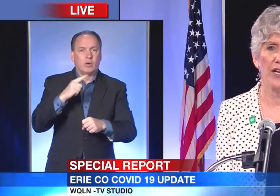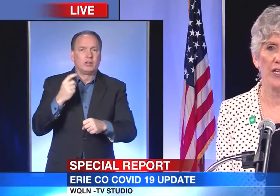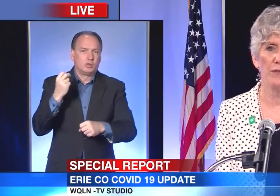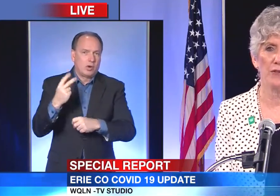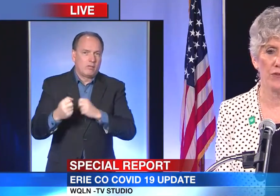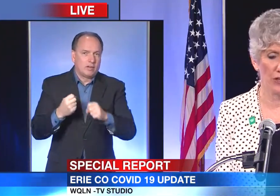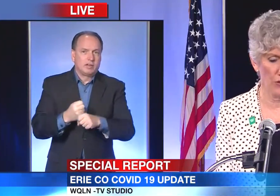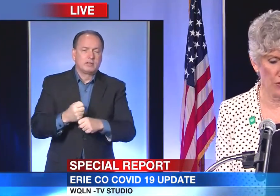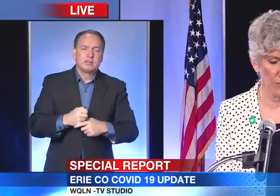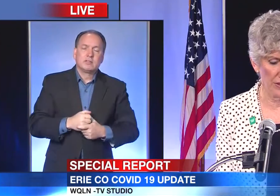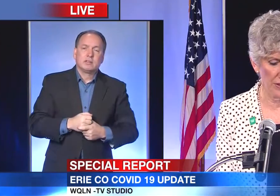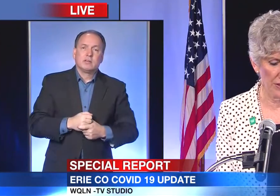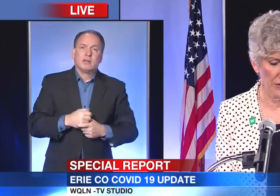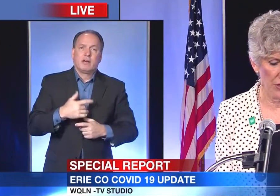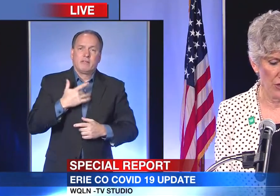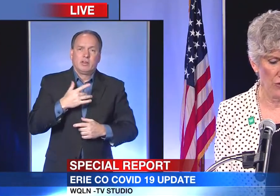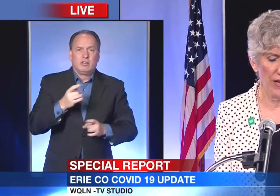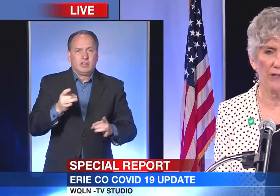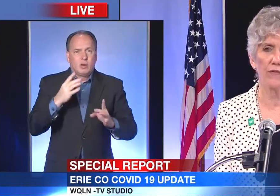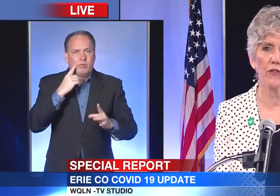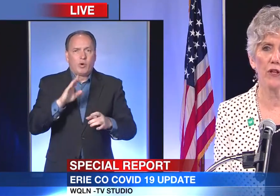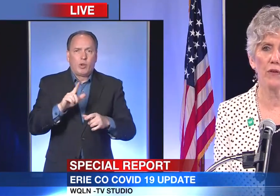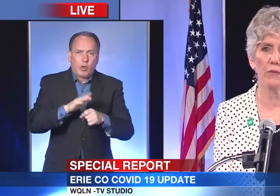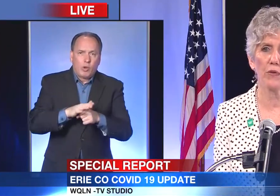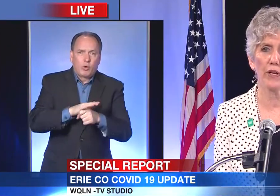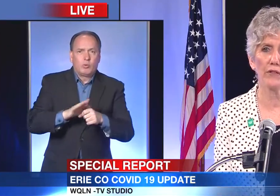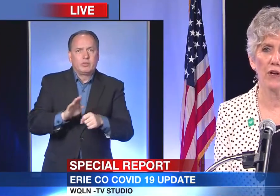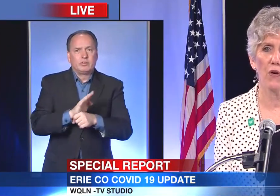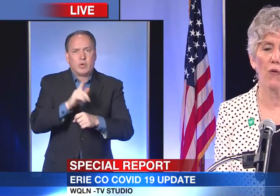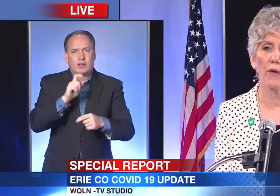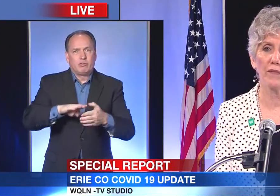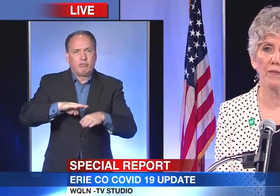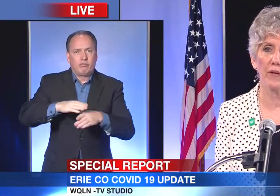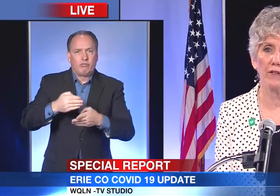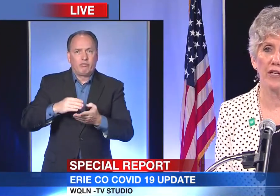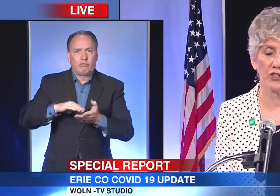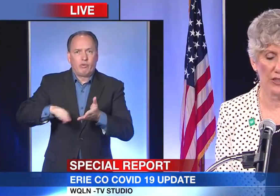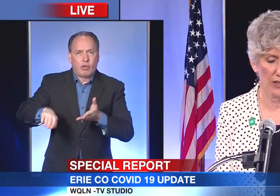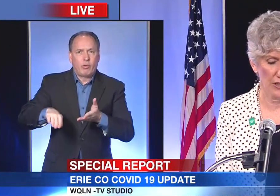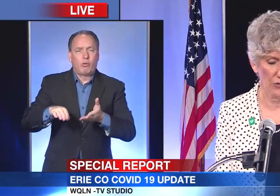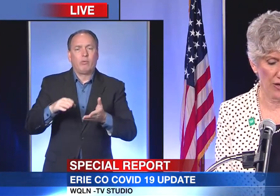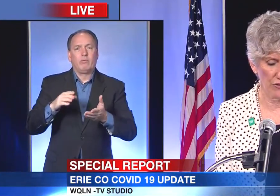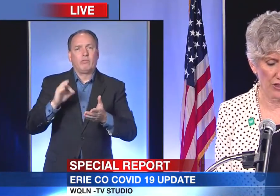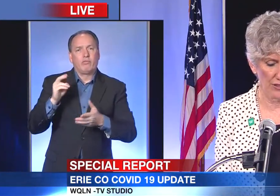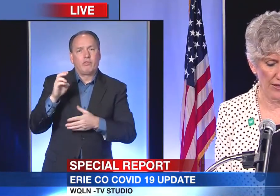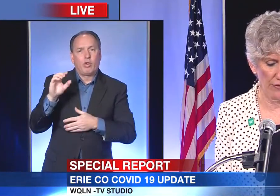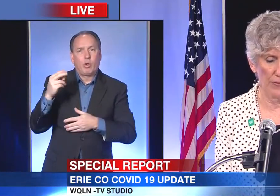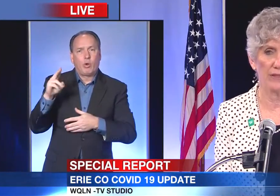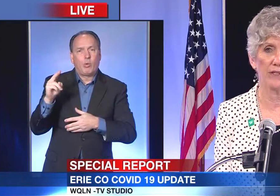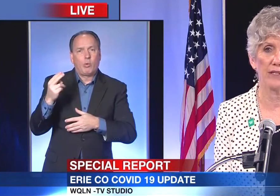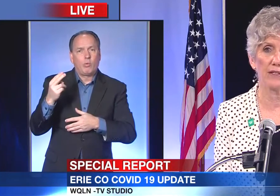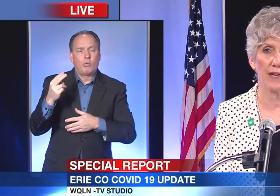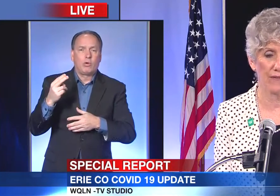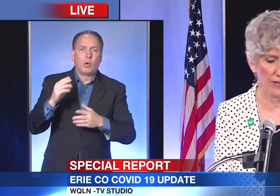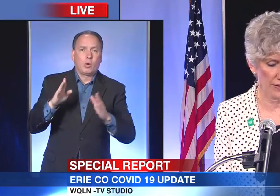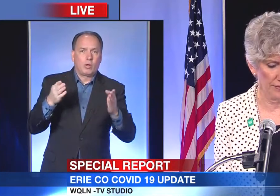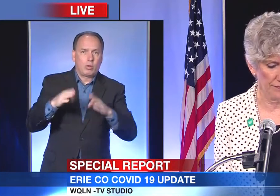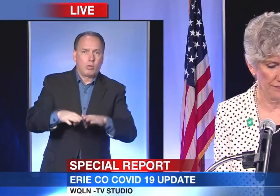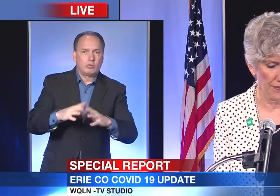OF THEIR HARD WORK OVER THESE SCHOOL YEARS. I FEEL TERRIBLE FOR OUR LOCAL BUSINESSES WHO HAVE HAD TO FURLOUGH EMPLOYEES OR EVEN